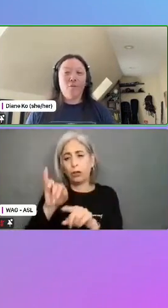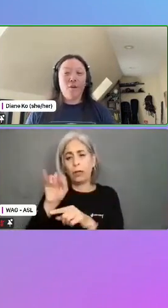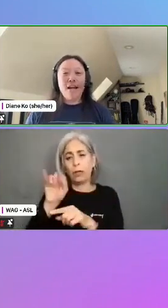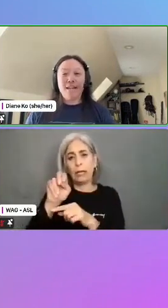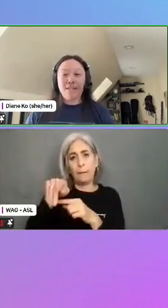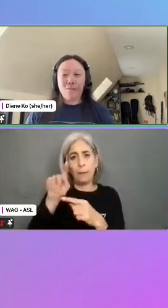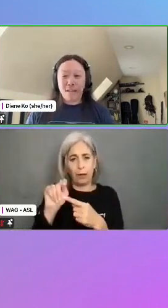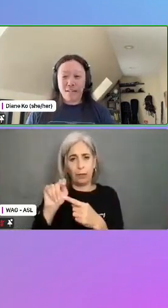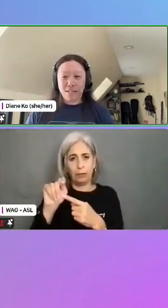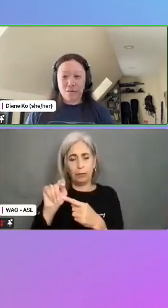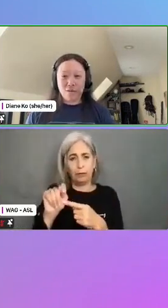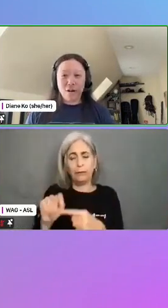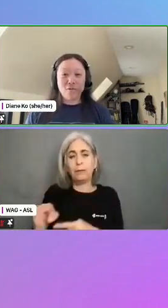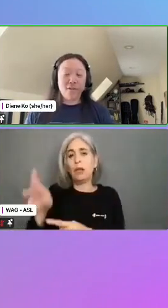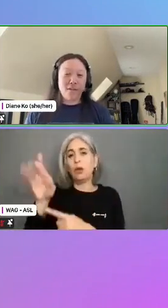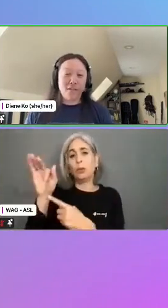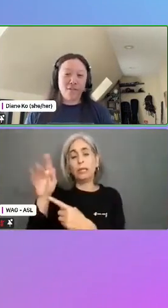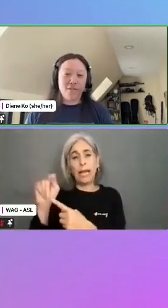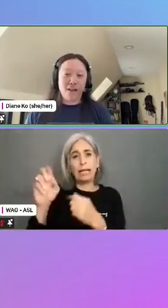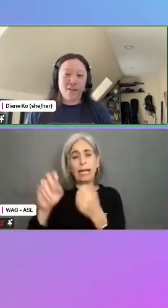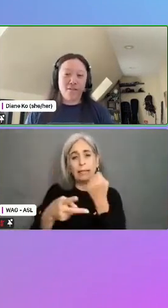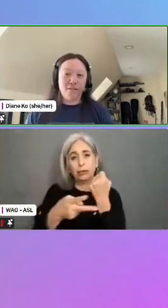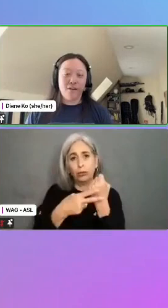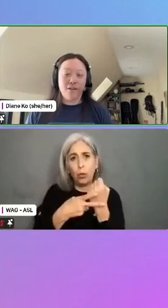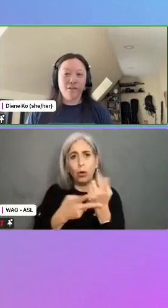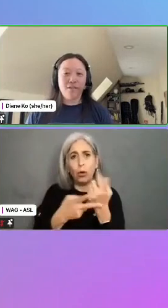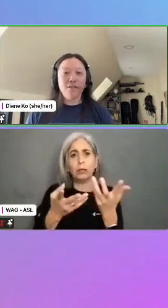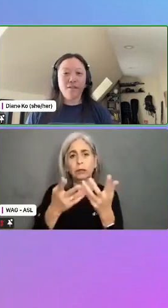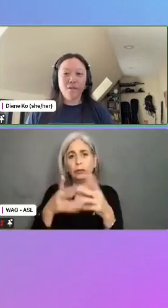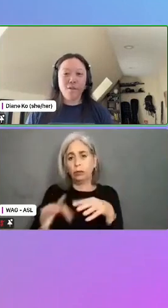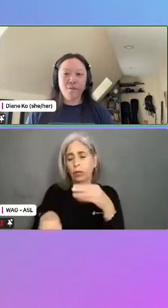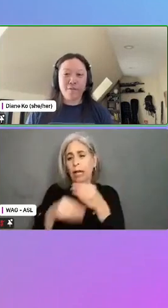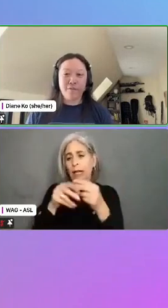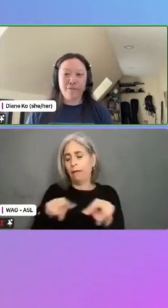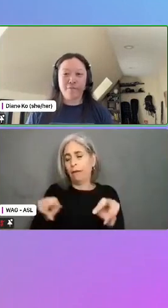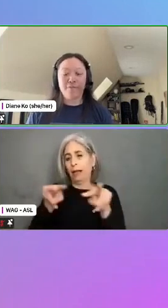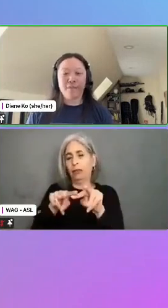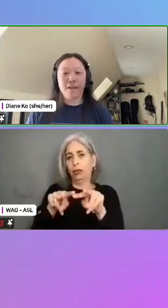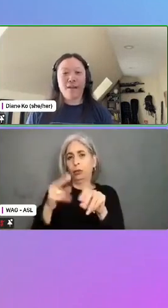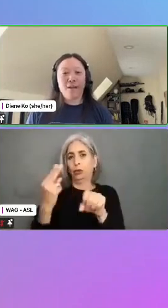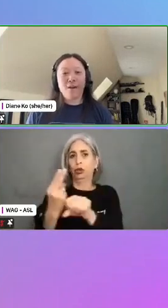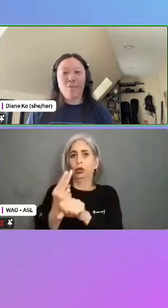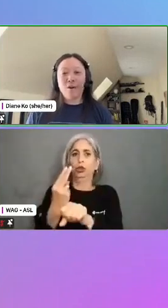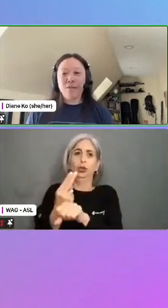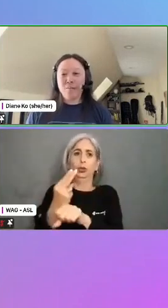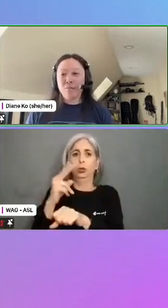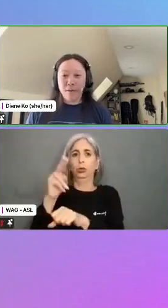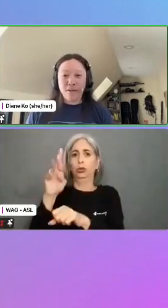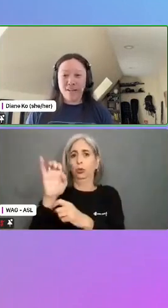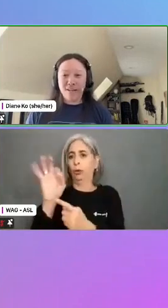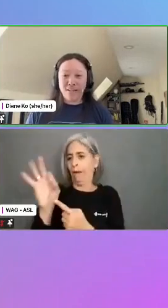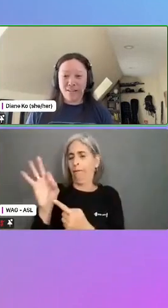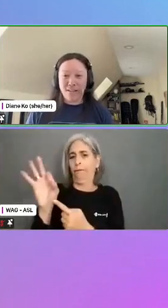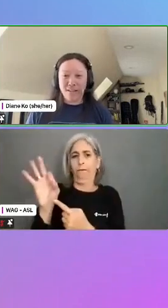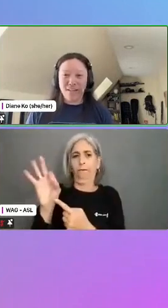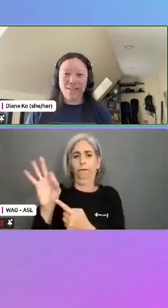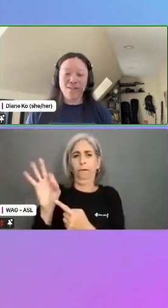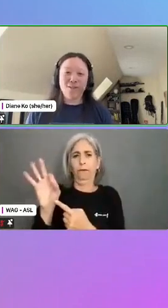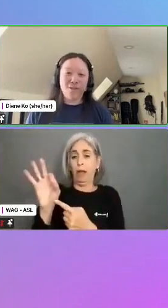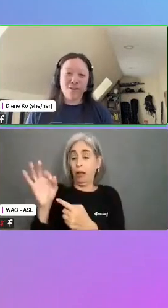when arrow text is For this passed in. example, I put the error message inside the label element, which adds the error message as part of the accessible name for the